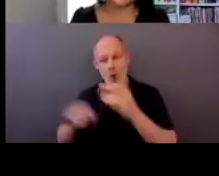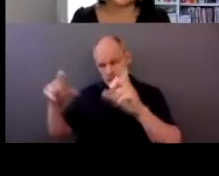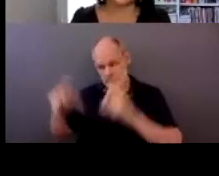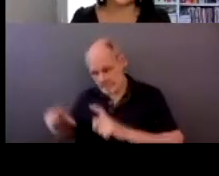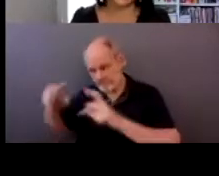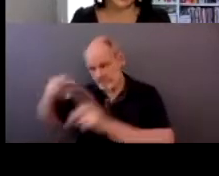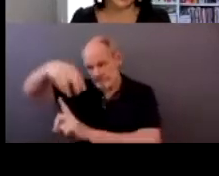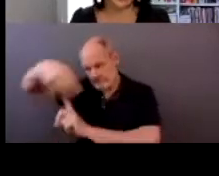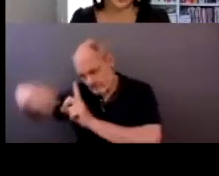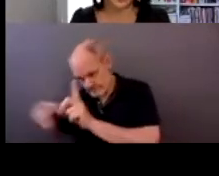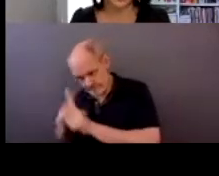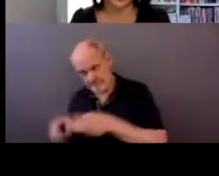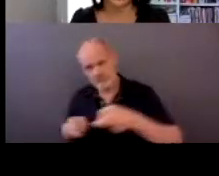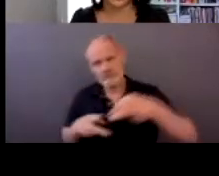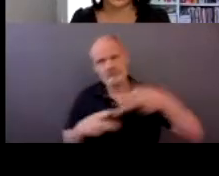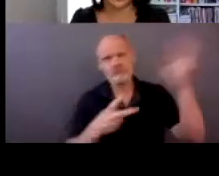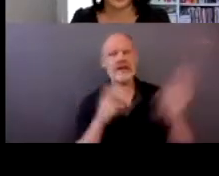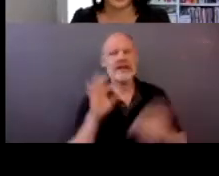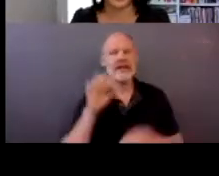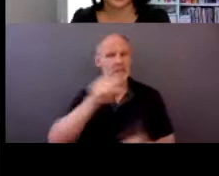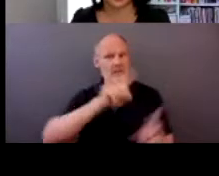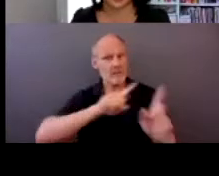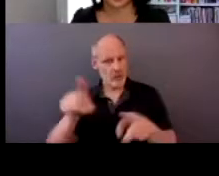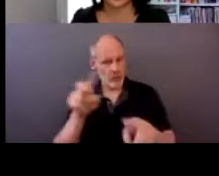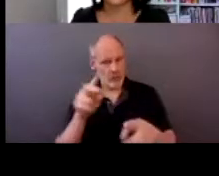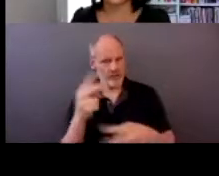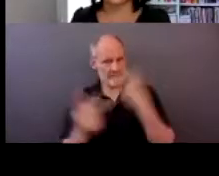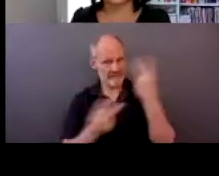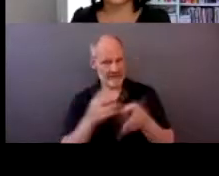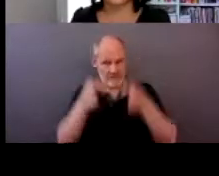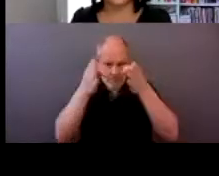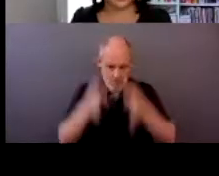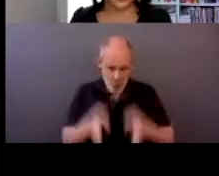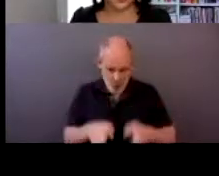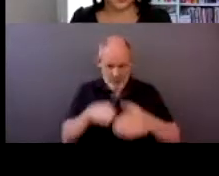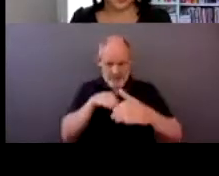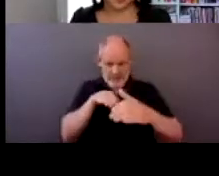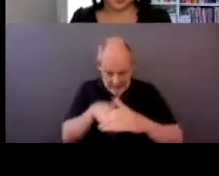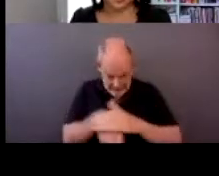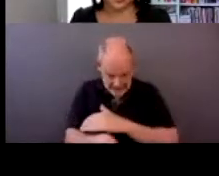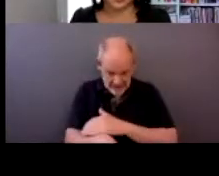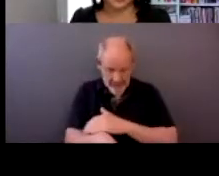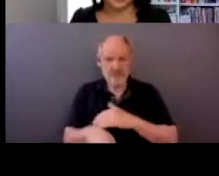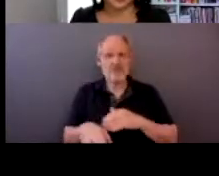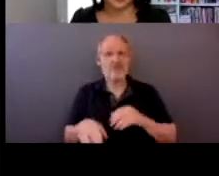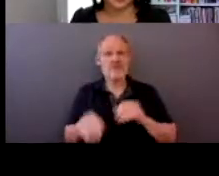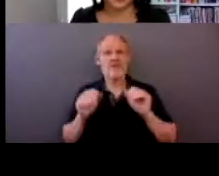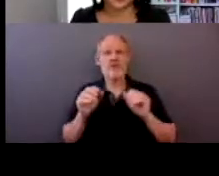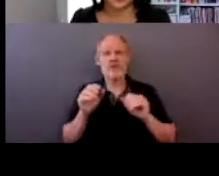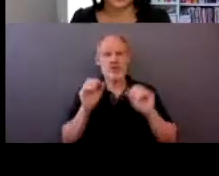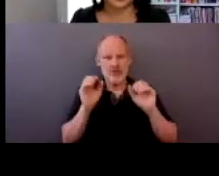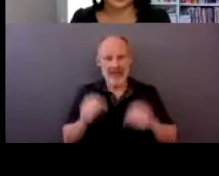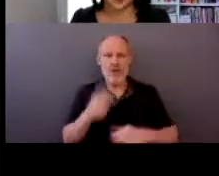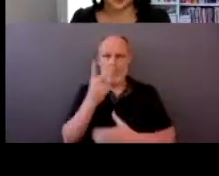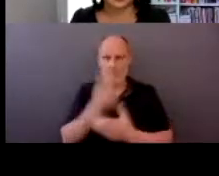they revisit something, they can do so all in one place. It's been exciting to see that